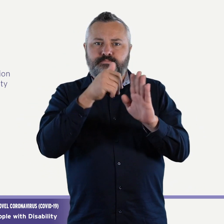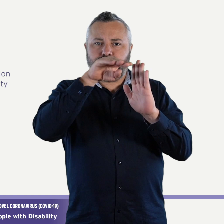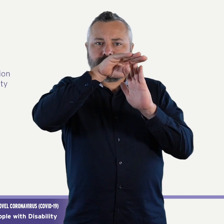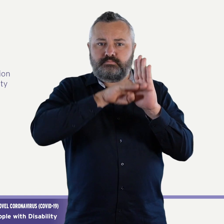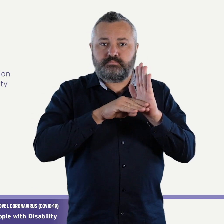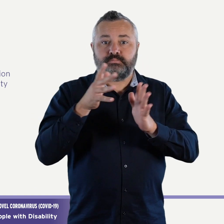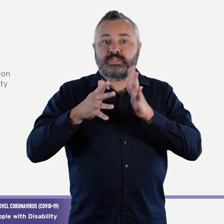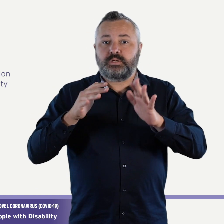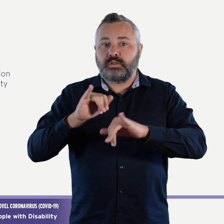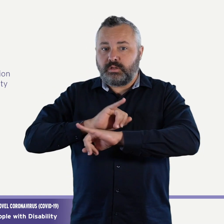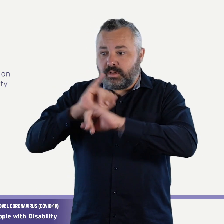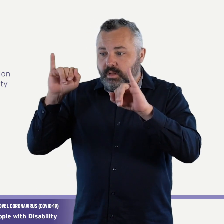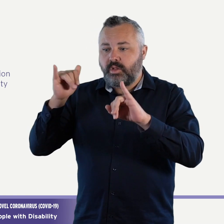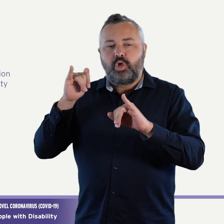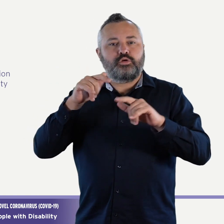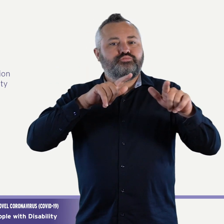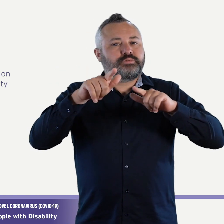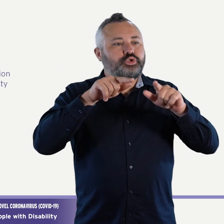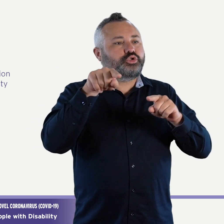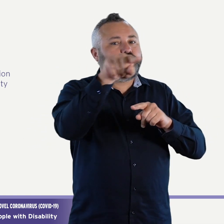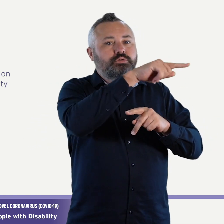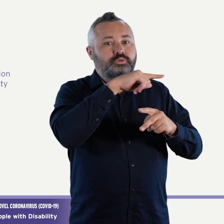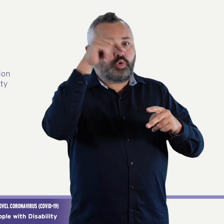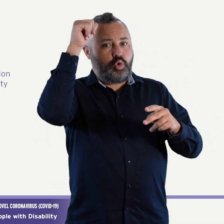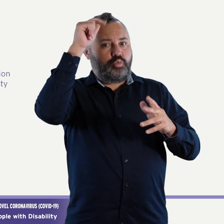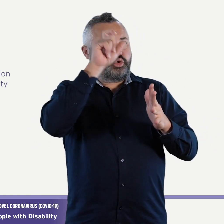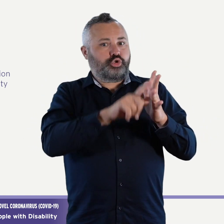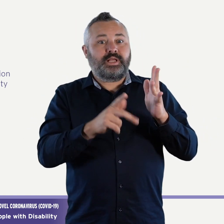Develop protocols, including for emergency service staff and transport staff,